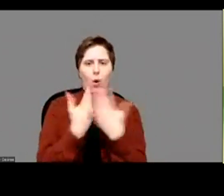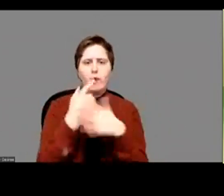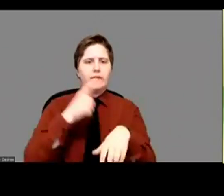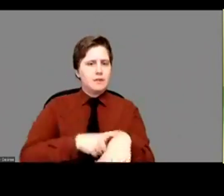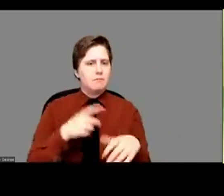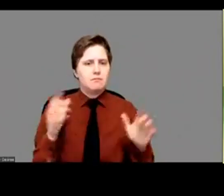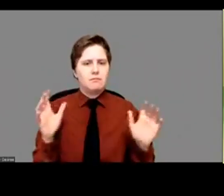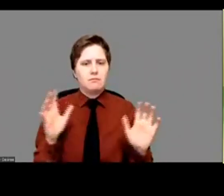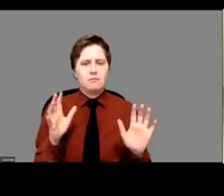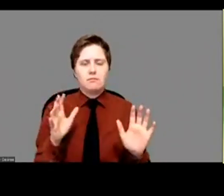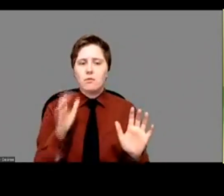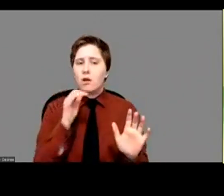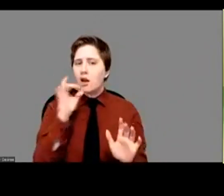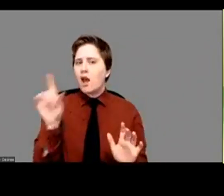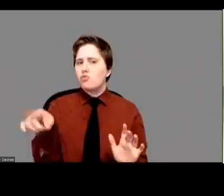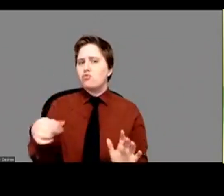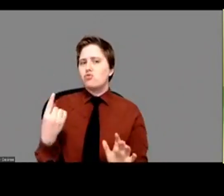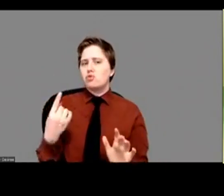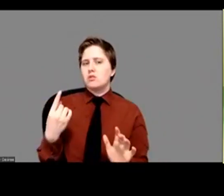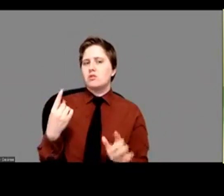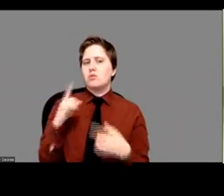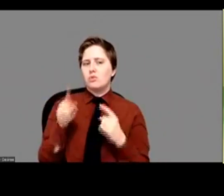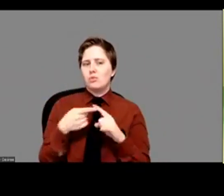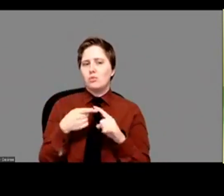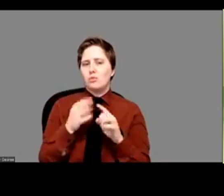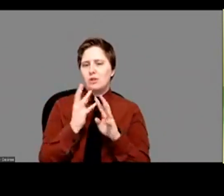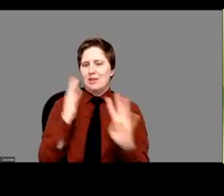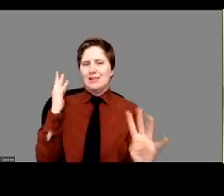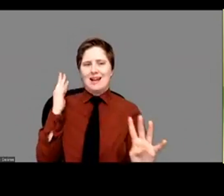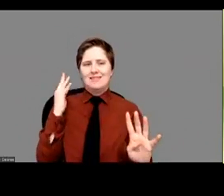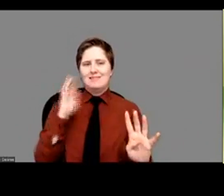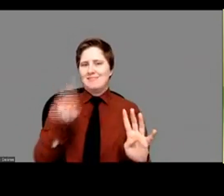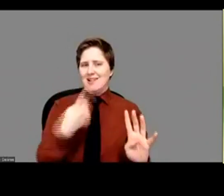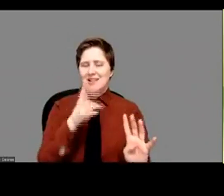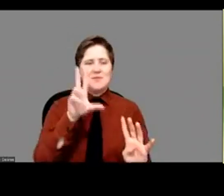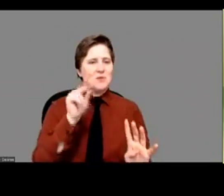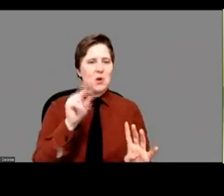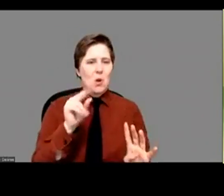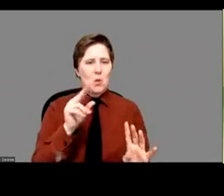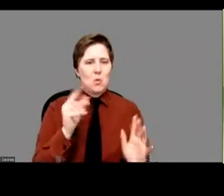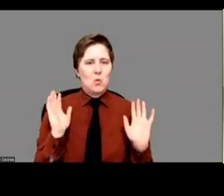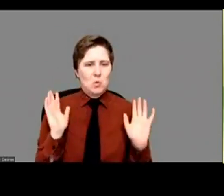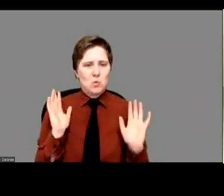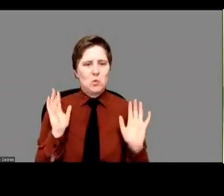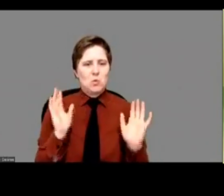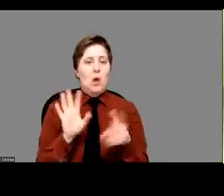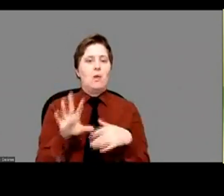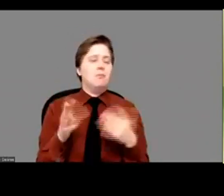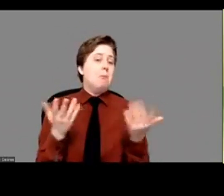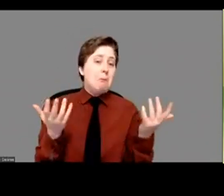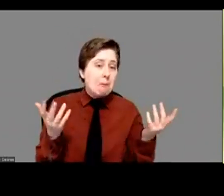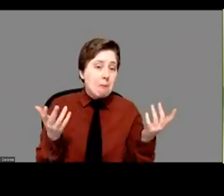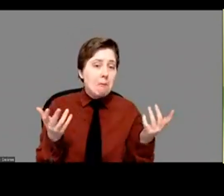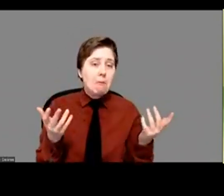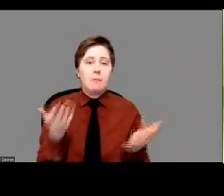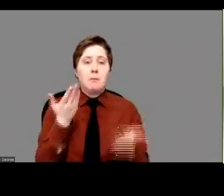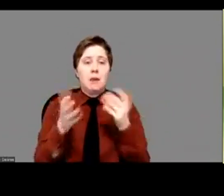not just when you were in line at the cash register ordering maybe. Maybe that that is sort of thing